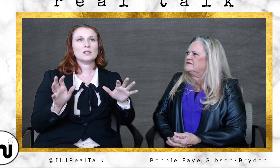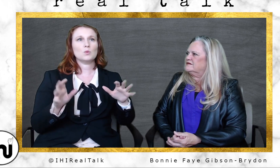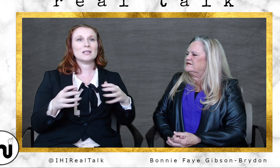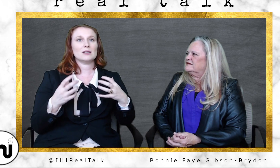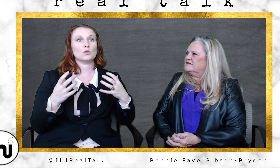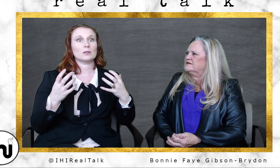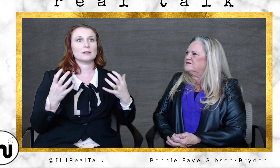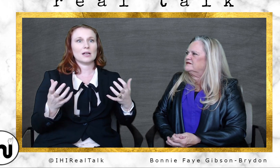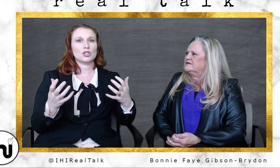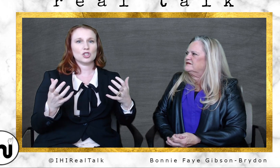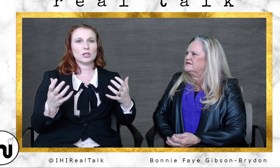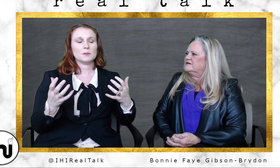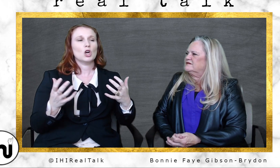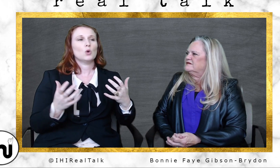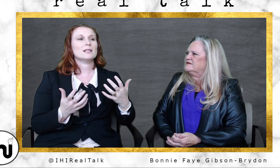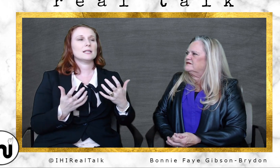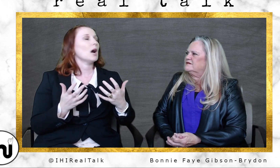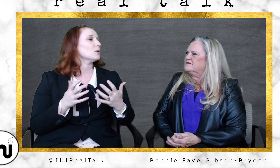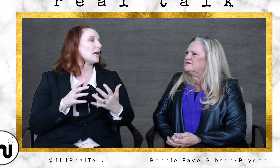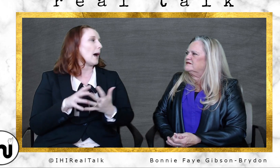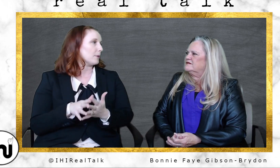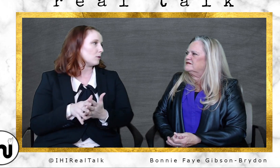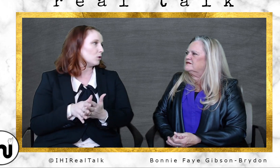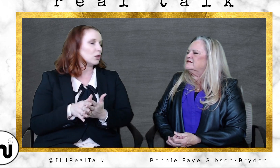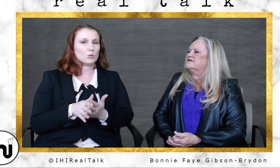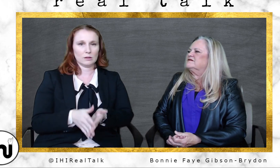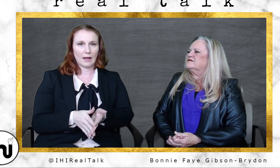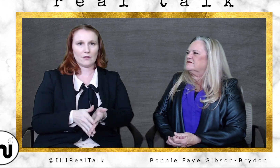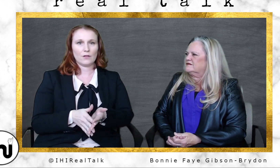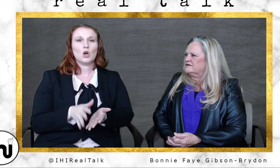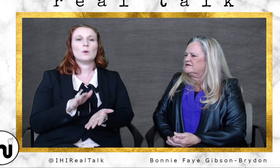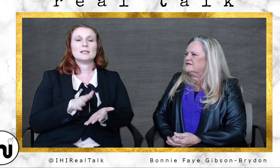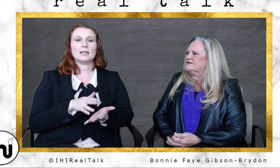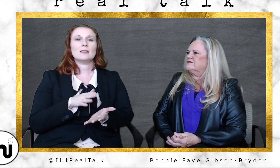we see the relationships, we see how it's applicable in real life. We see the